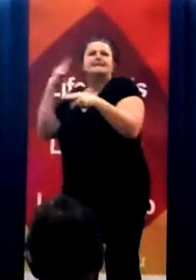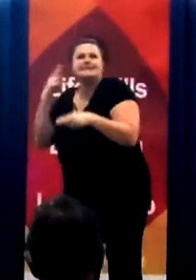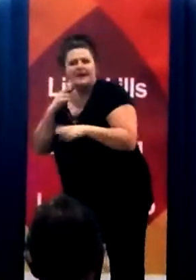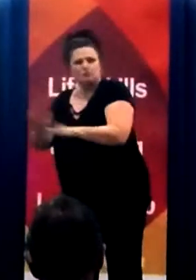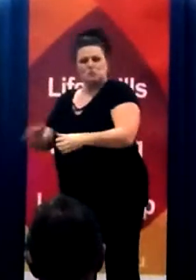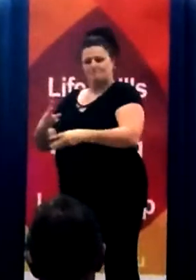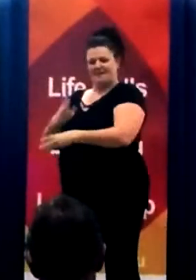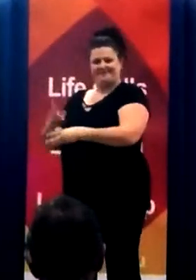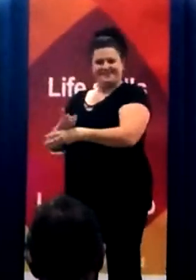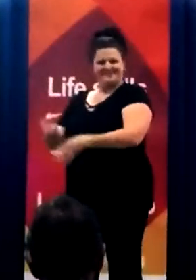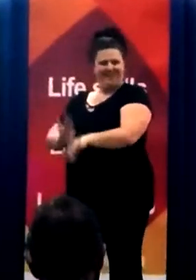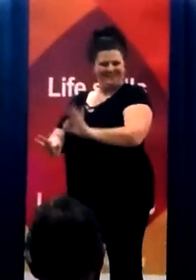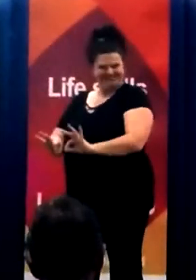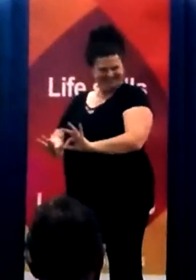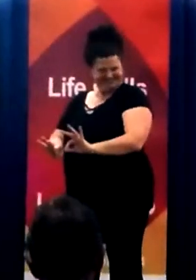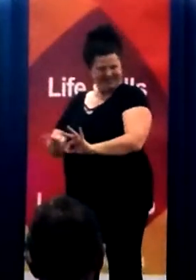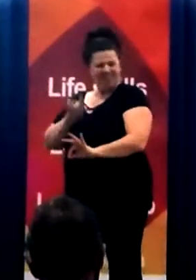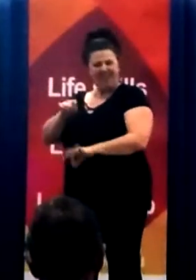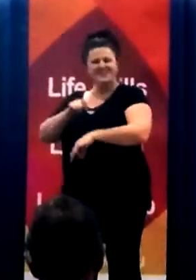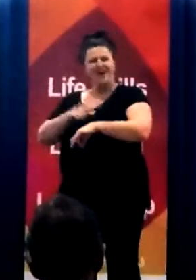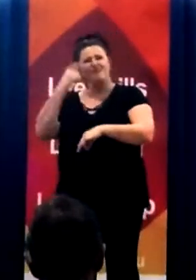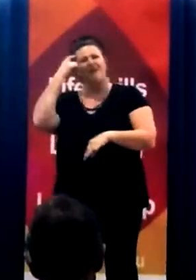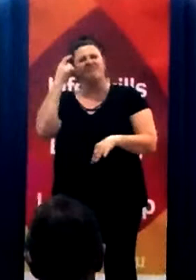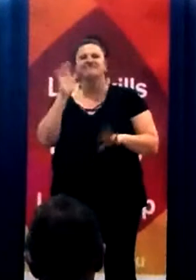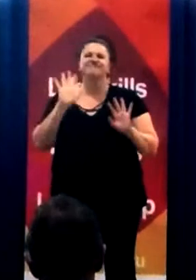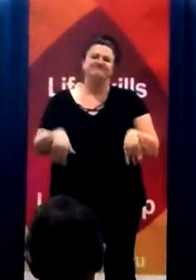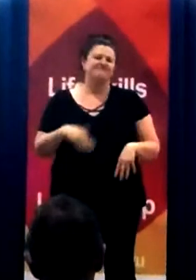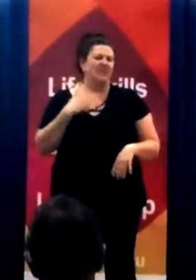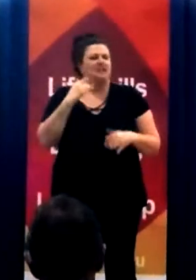At the time it was a bit of a pipe dream, but I thought at least doing the TAFE course